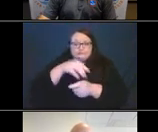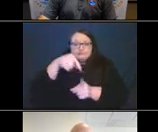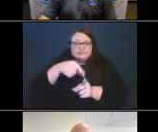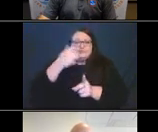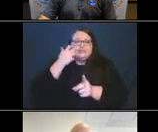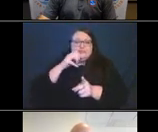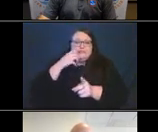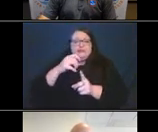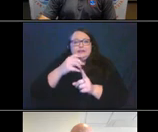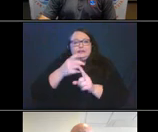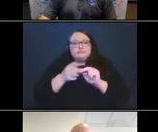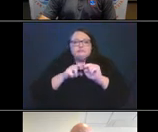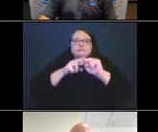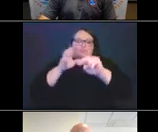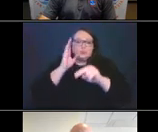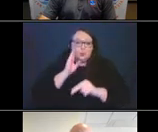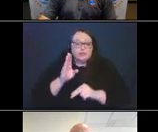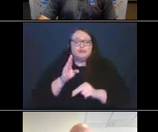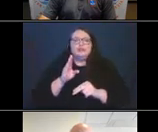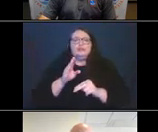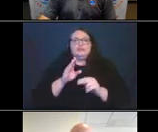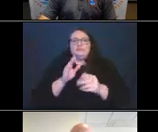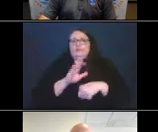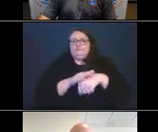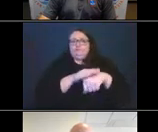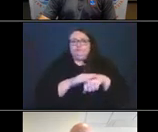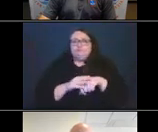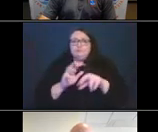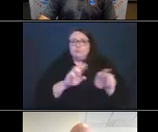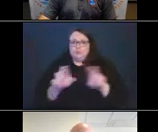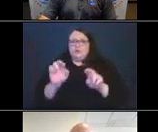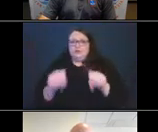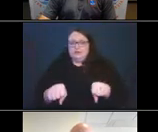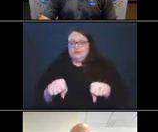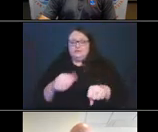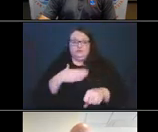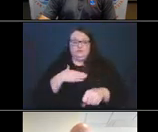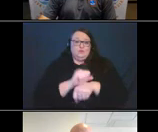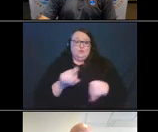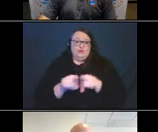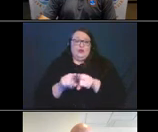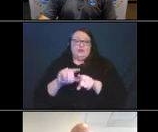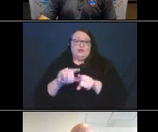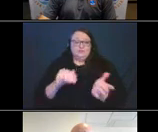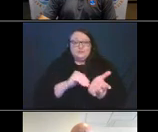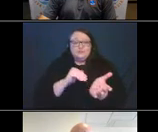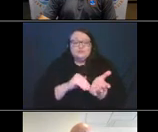given my work as a pediatrician, how this kind of, how this tool could be helpful.